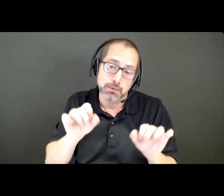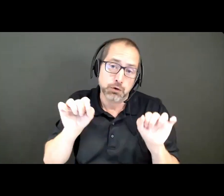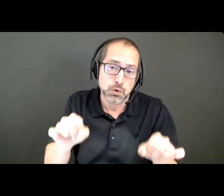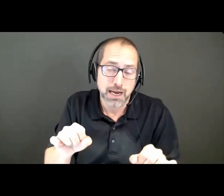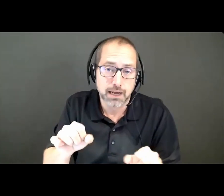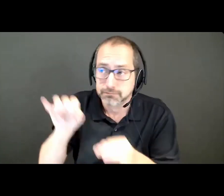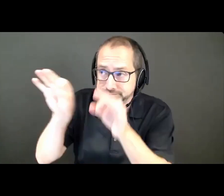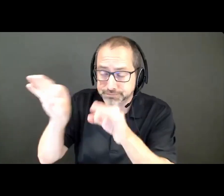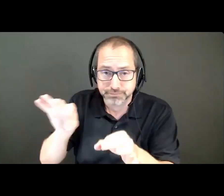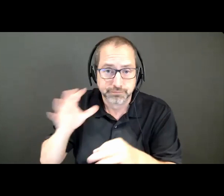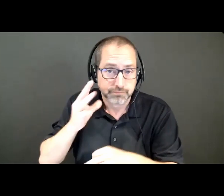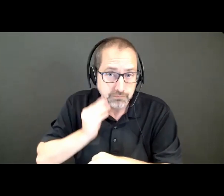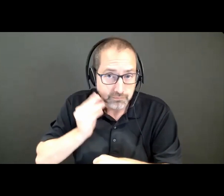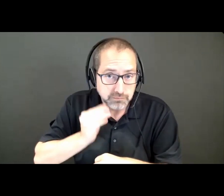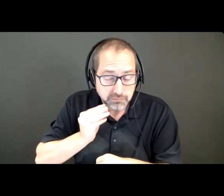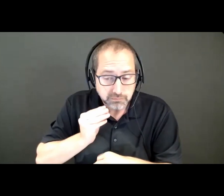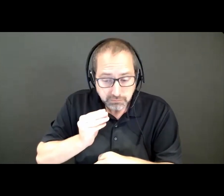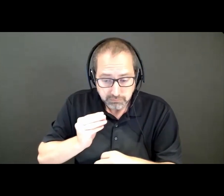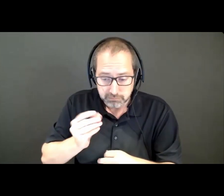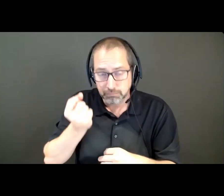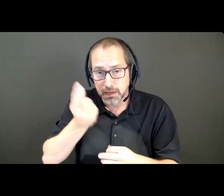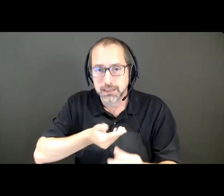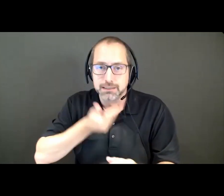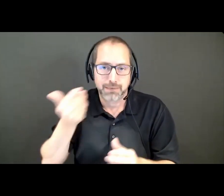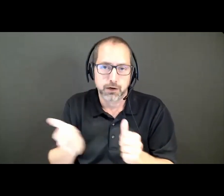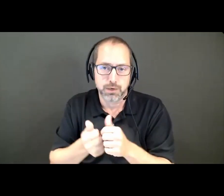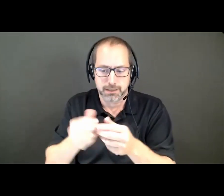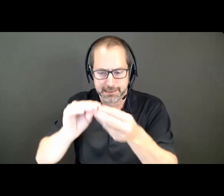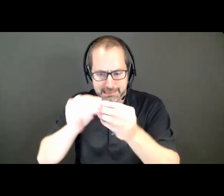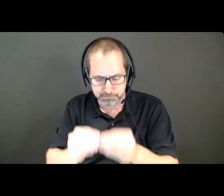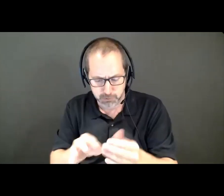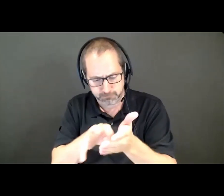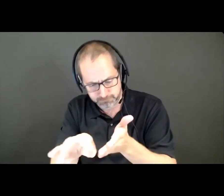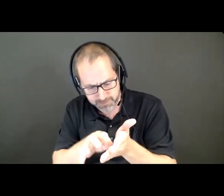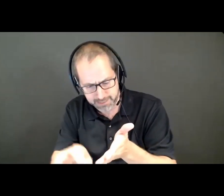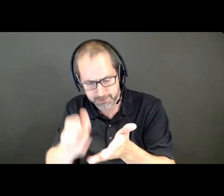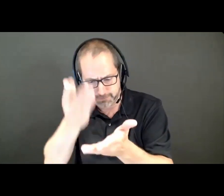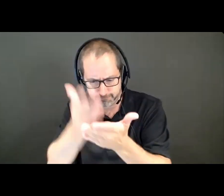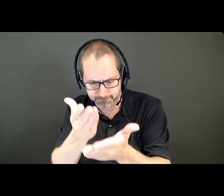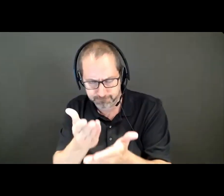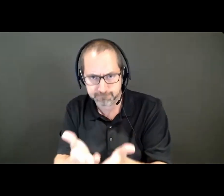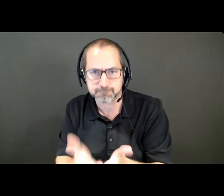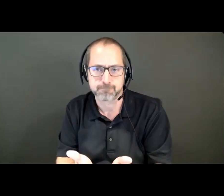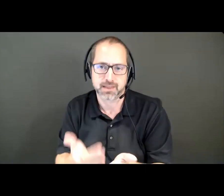but it’s always better when you have much more stronger evidence, and not coming